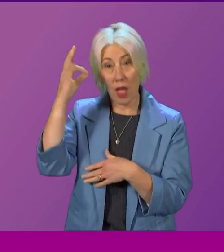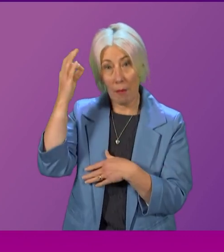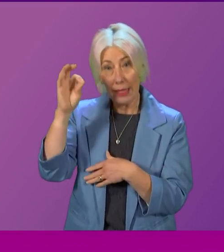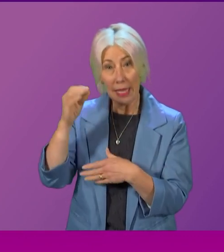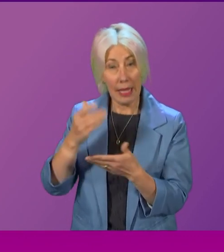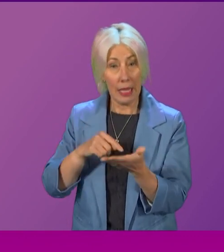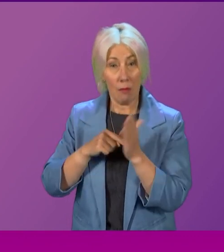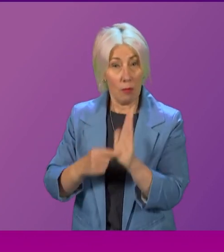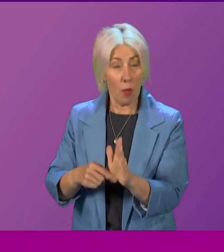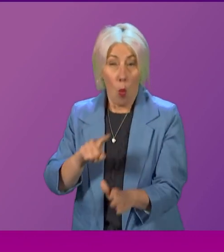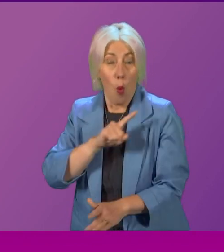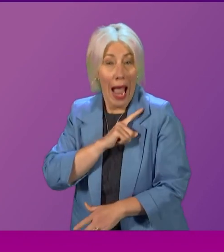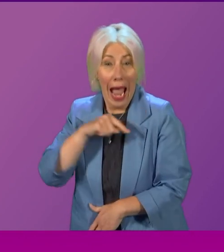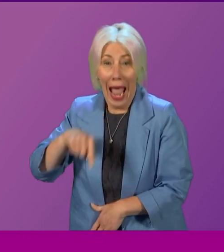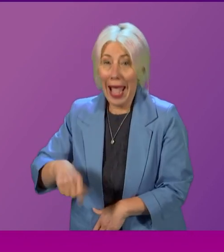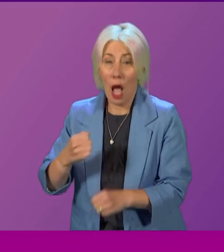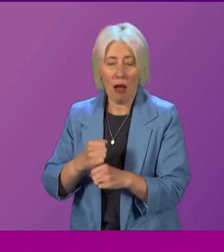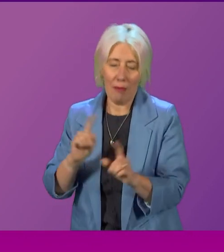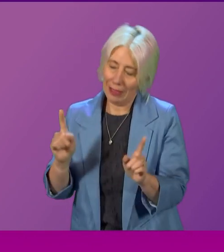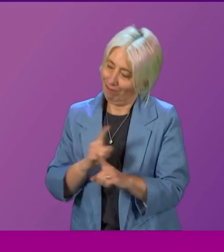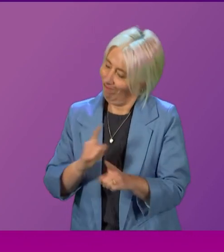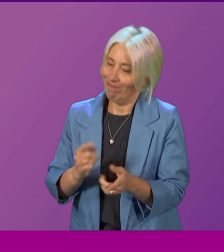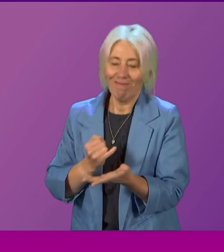the Government could not support other amendments.